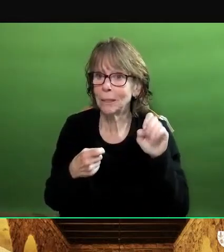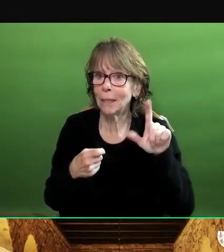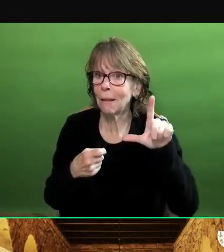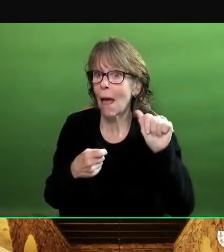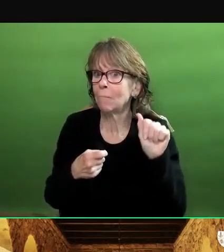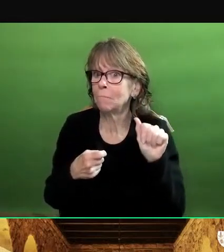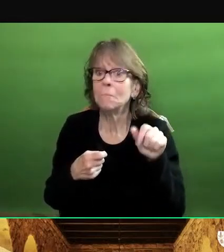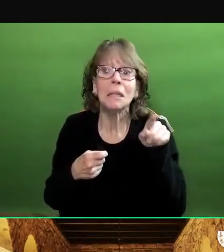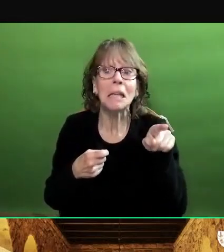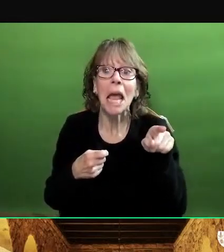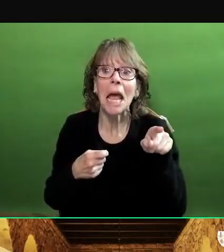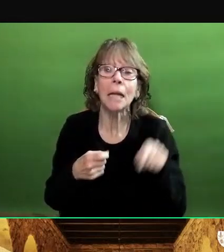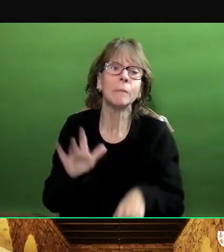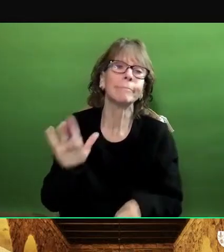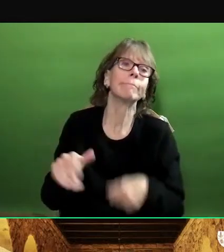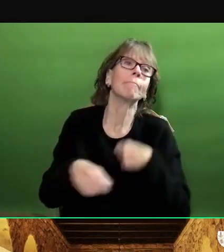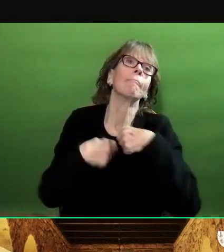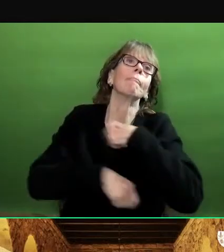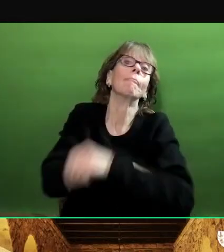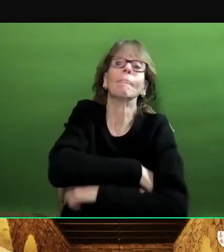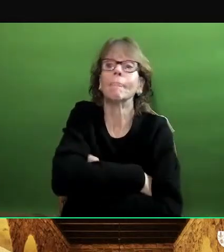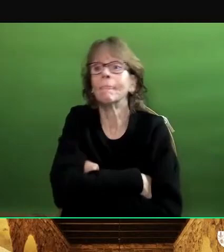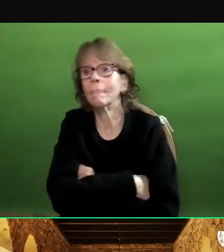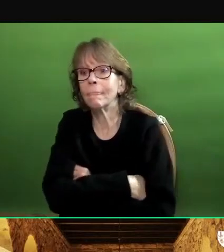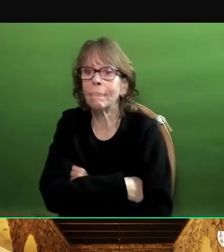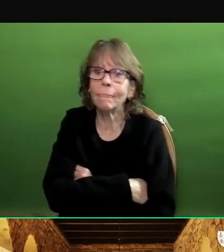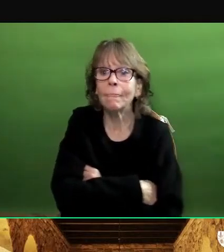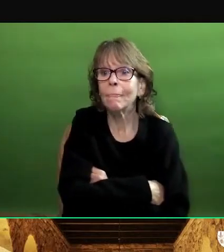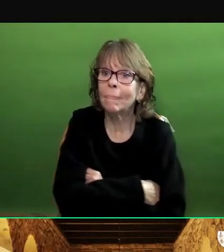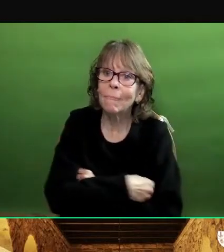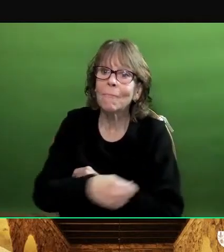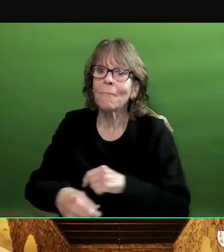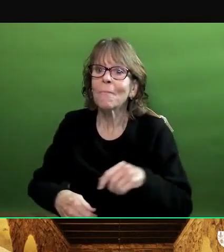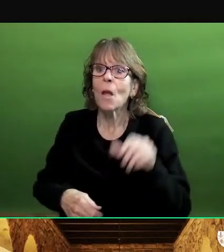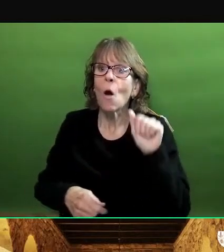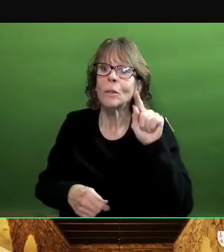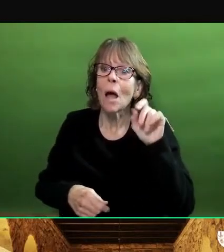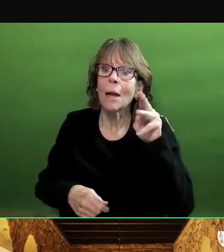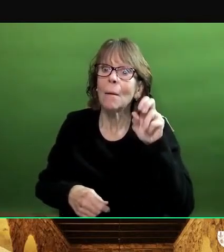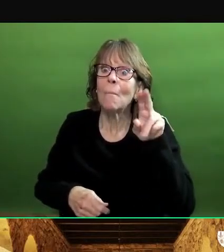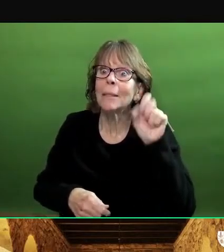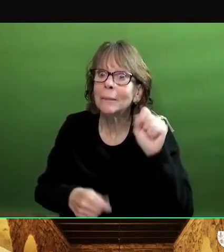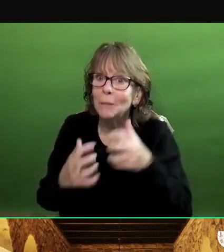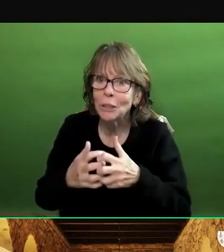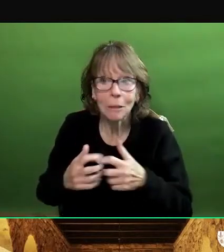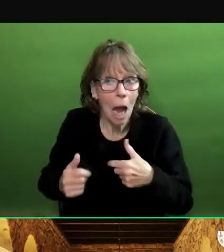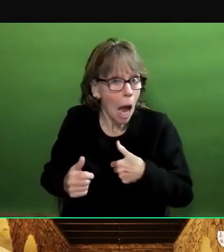driving itself. I never have activated the self-driving software, and I never will.